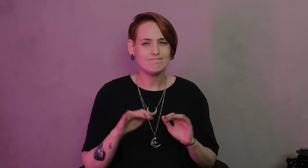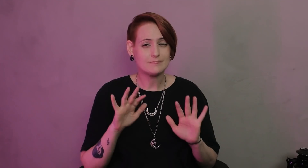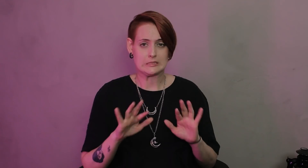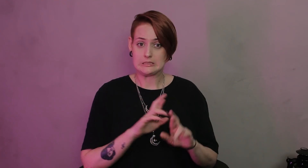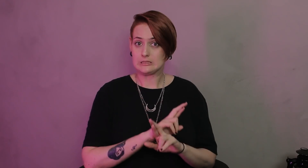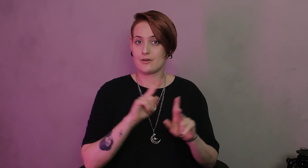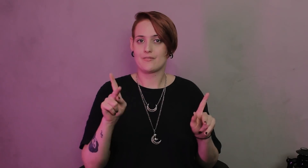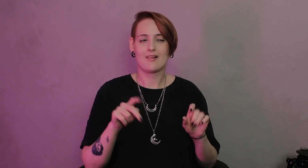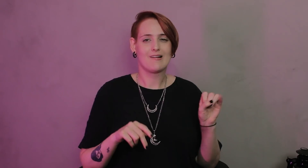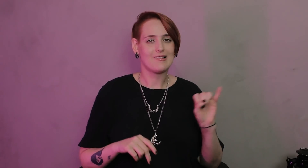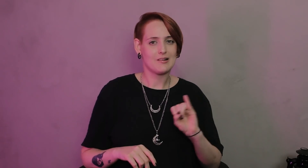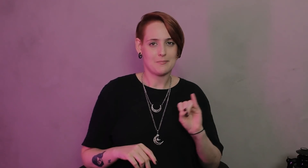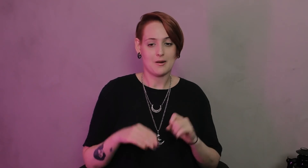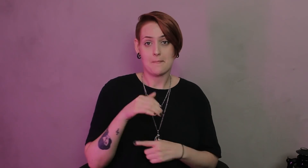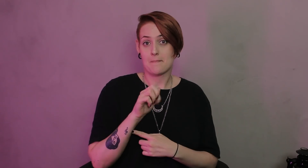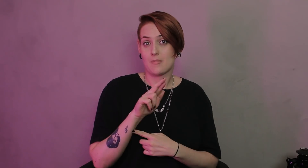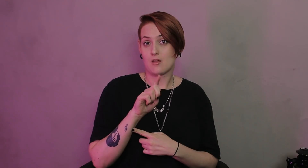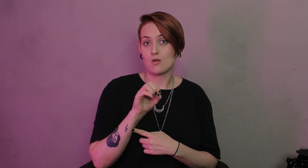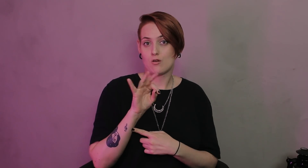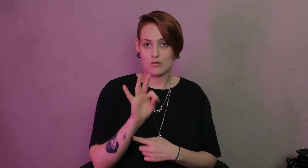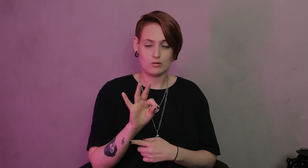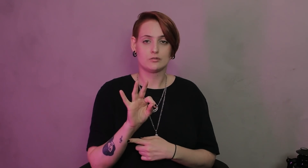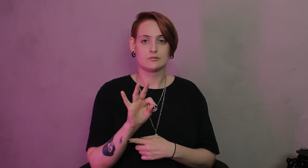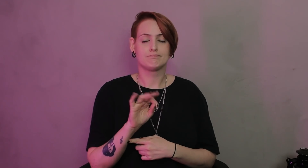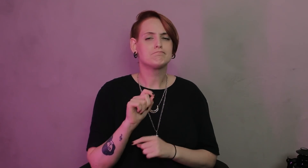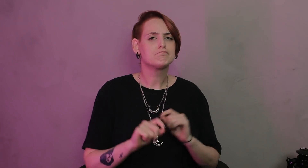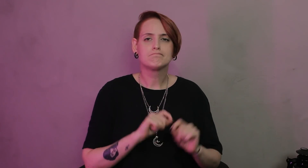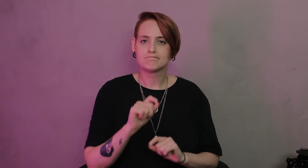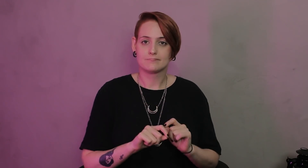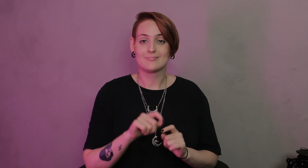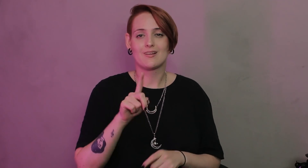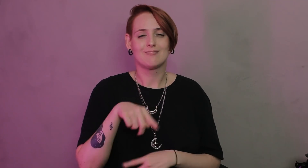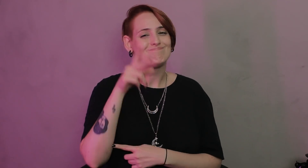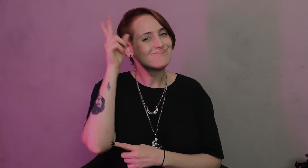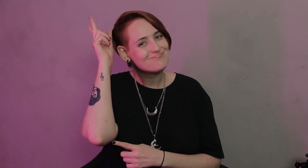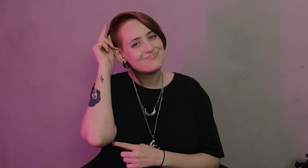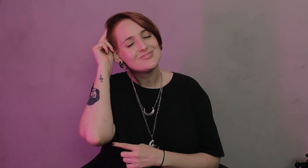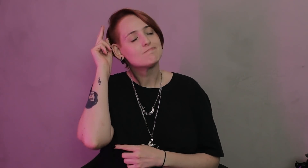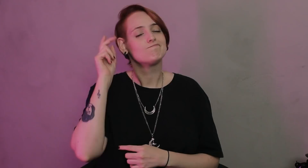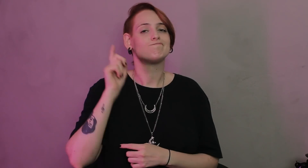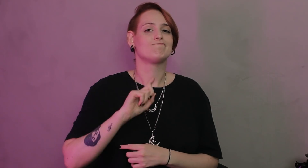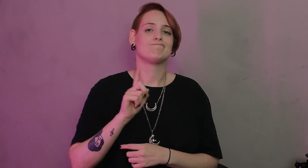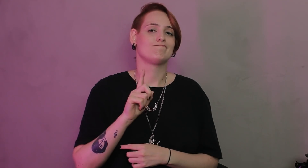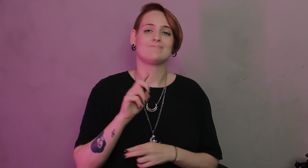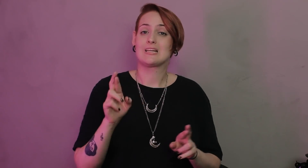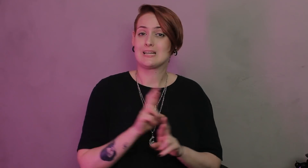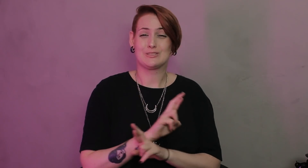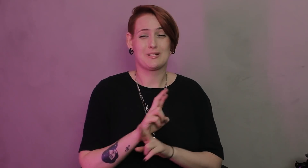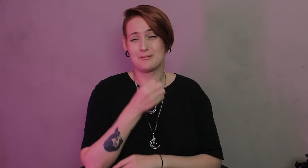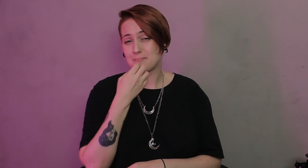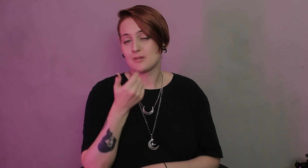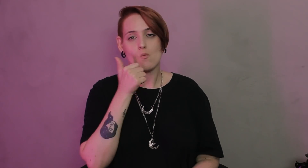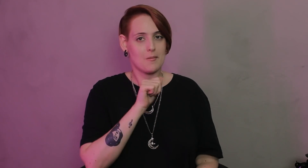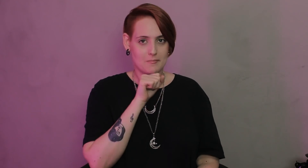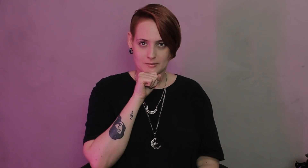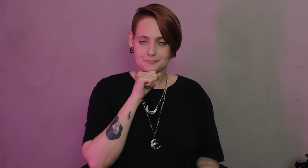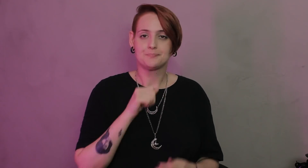Unlike Margot, Anne didn't get along with her mother.